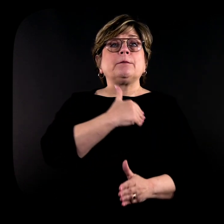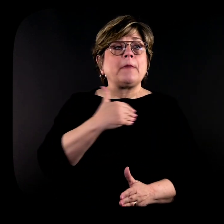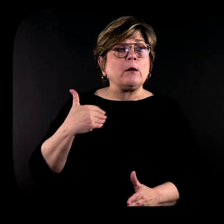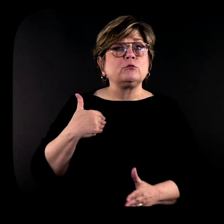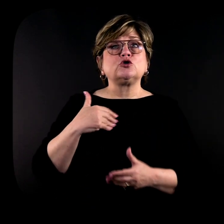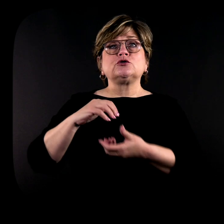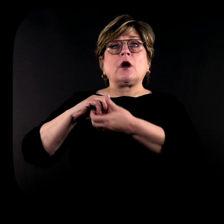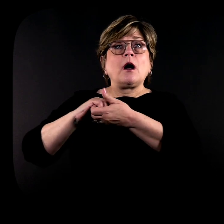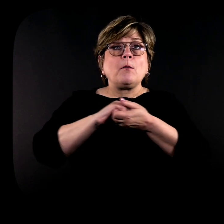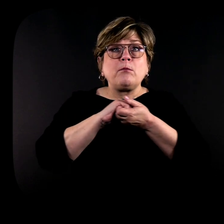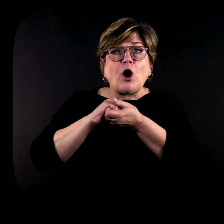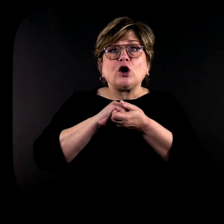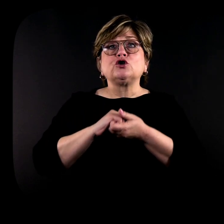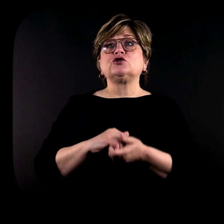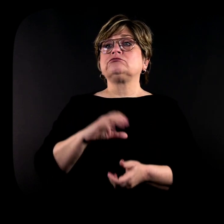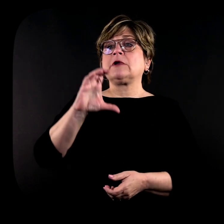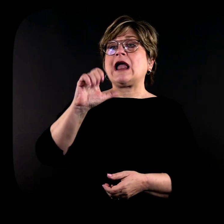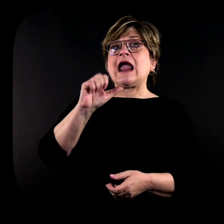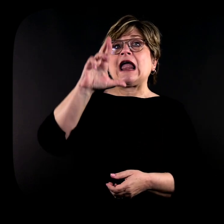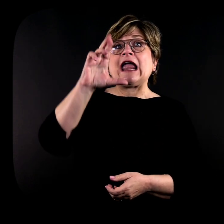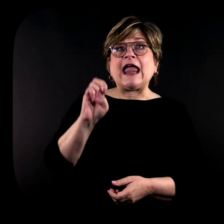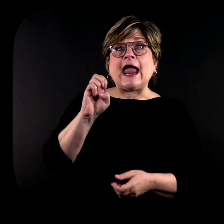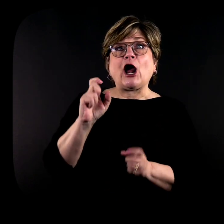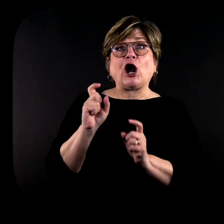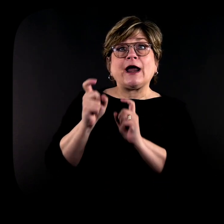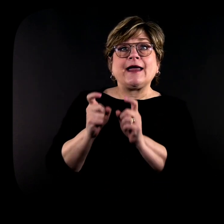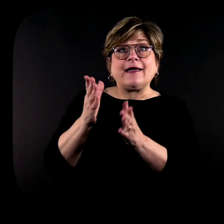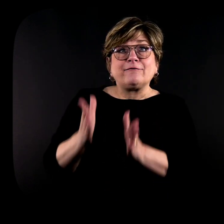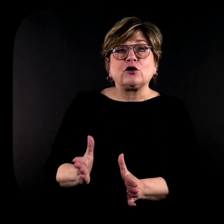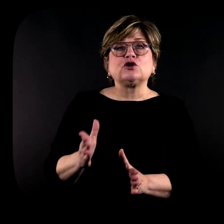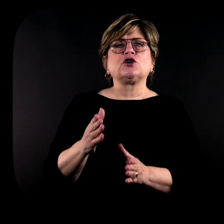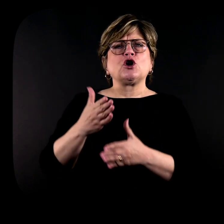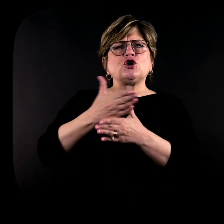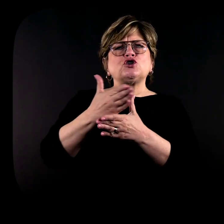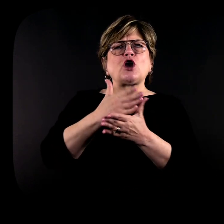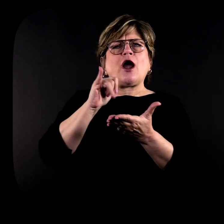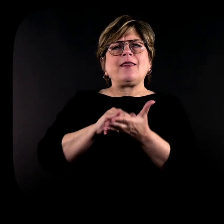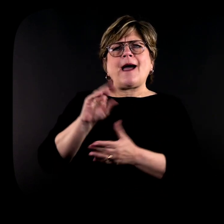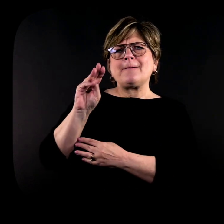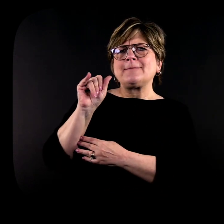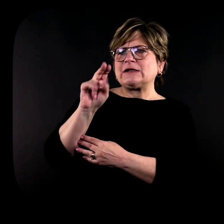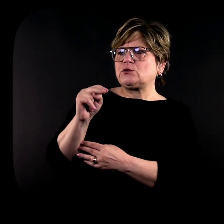Community members, partners, and caregivers shared that Minnesota